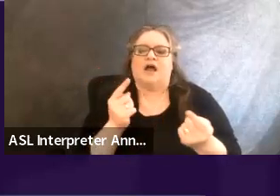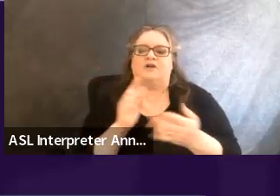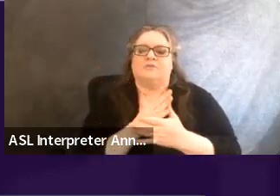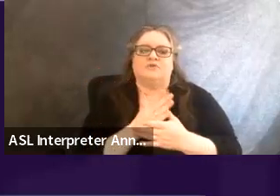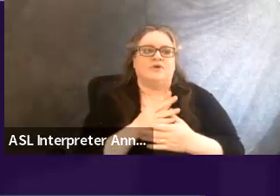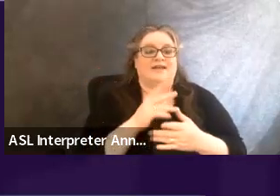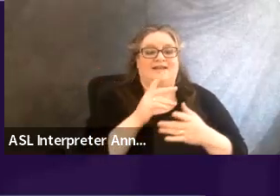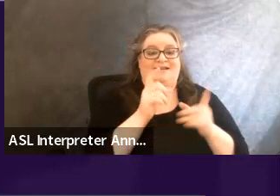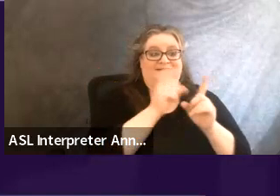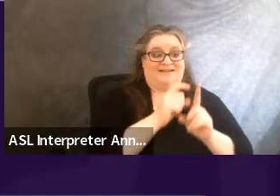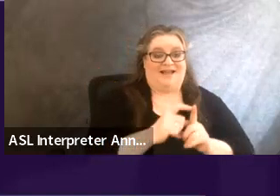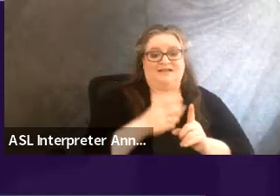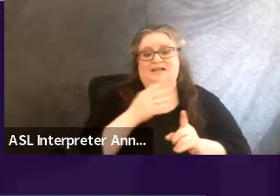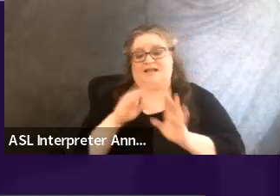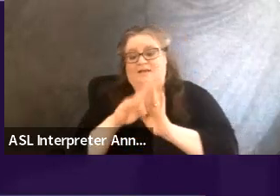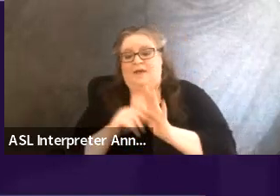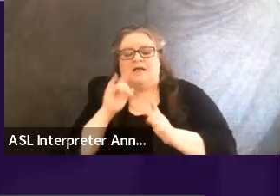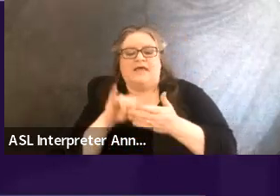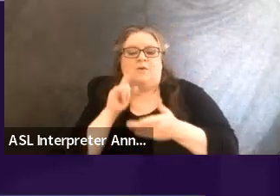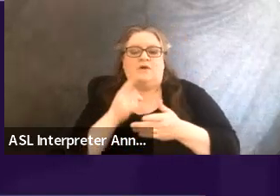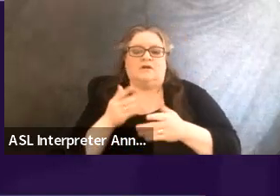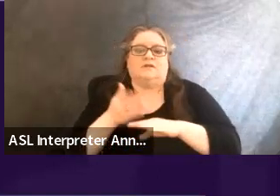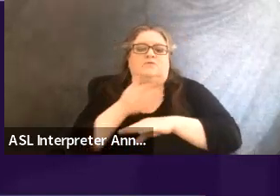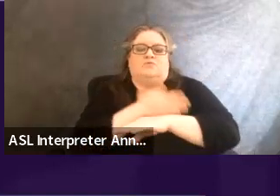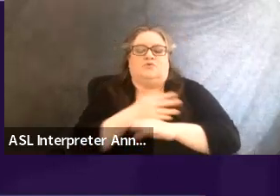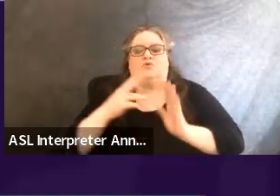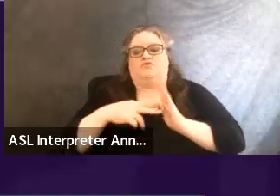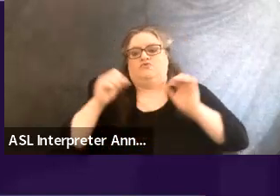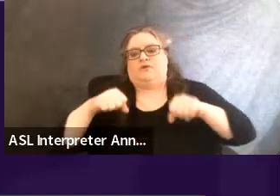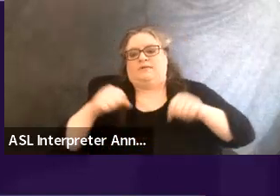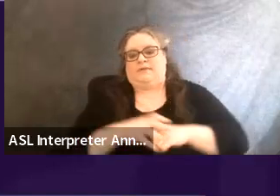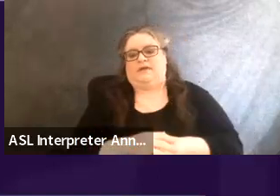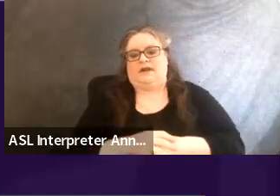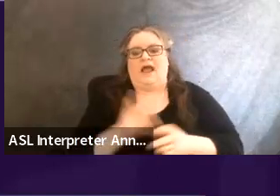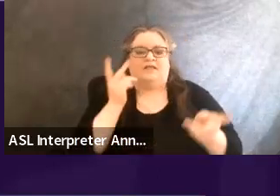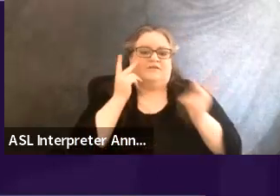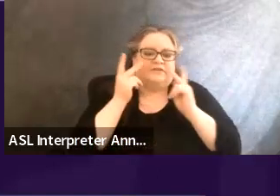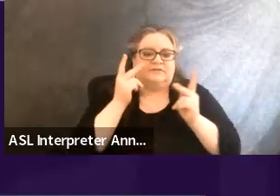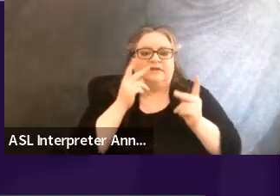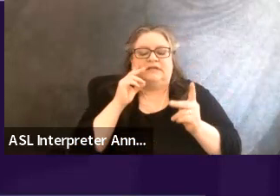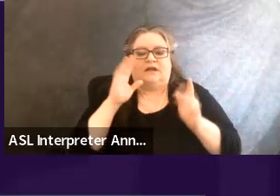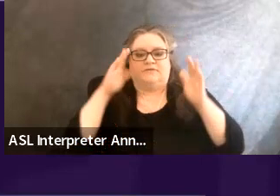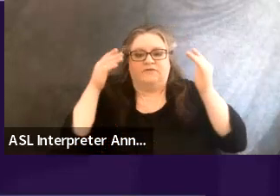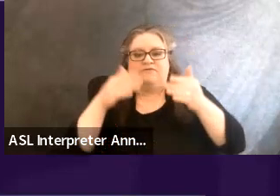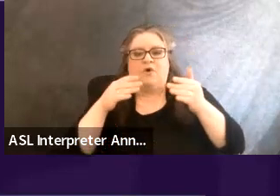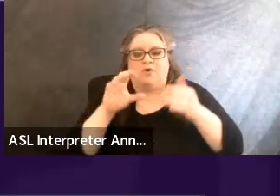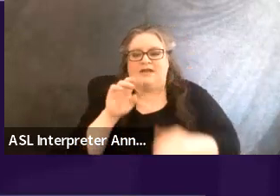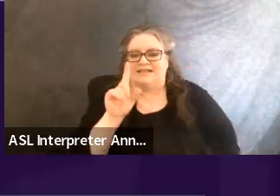and the background improves its readability. It also ensures the visibility of focus outline and icons.